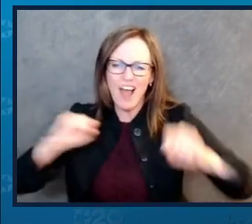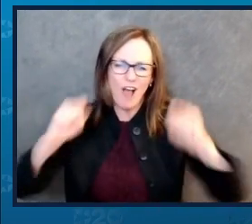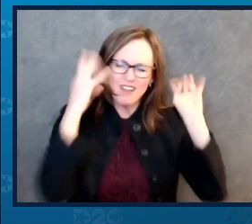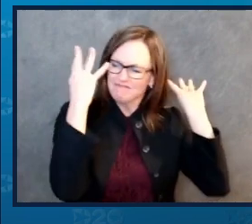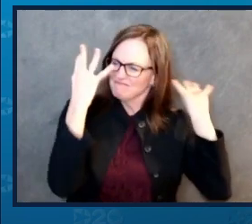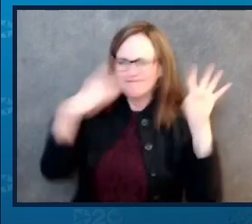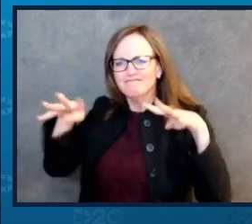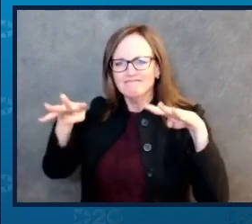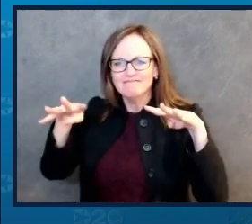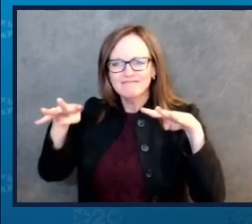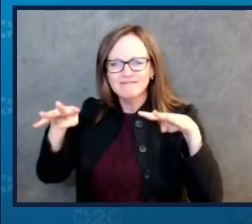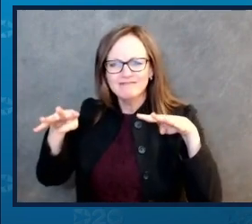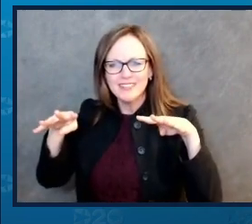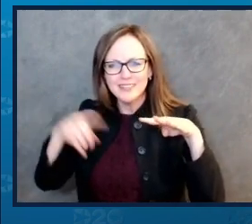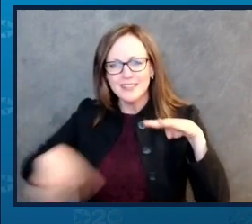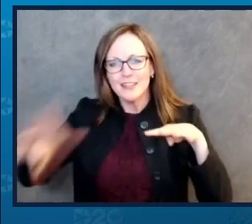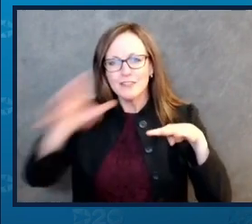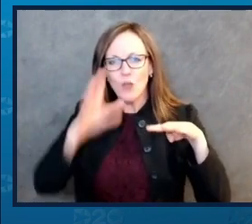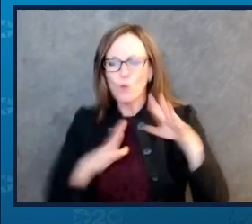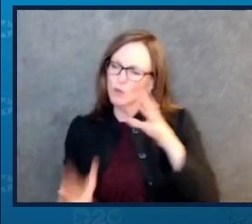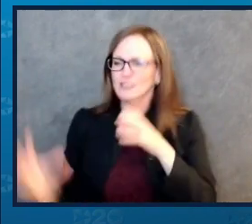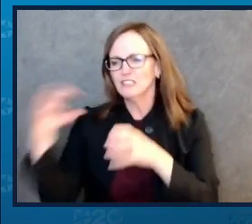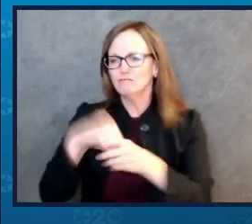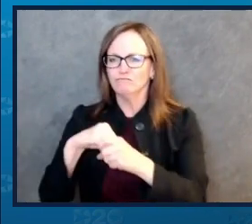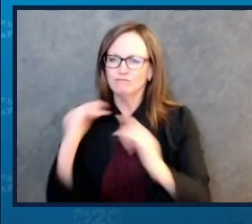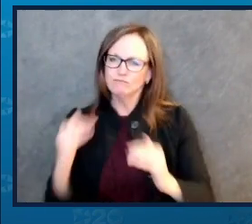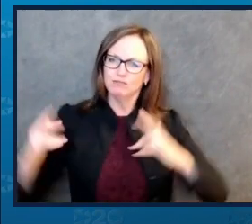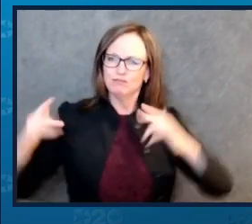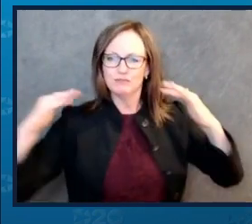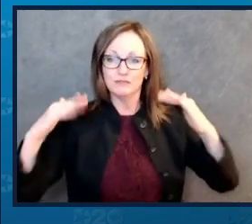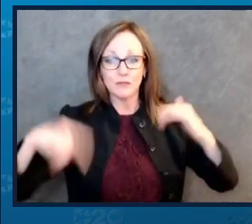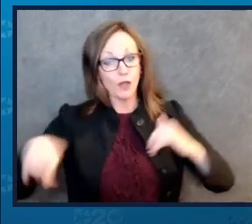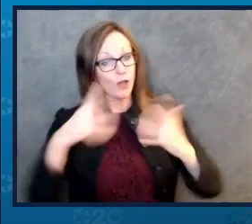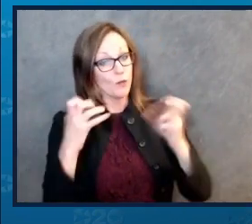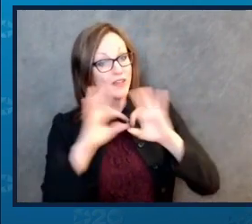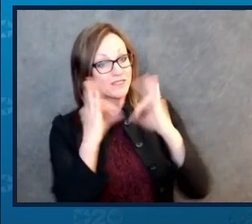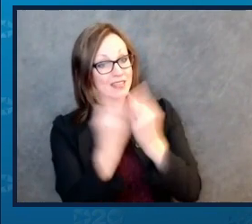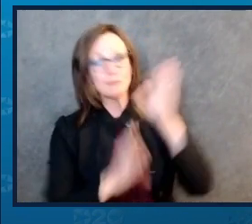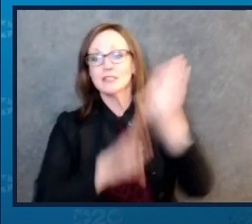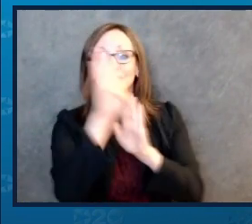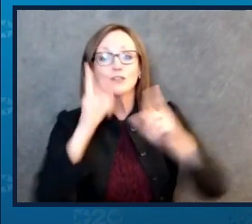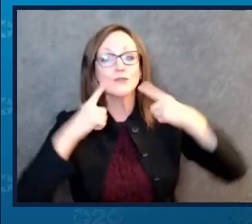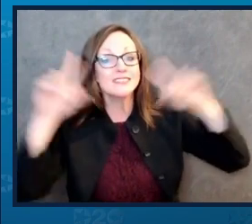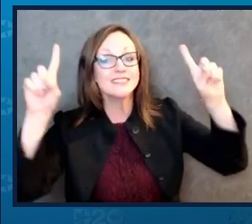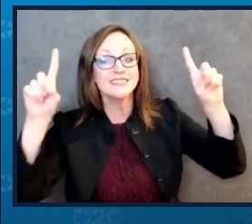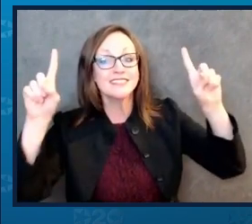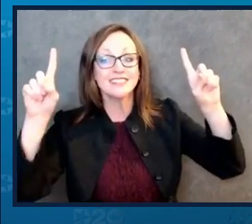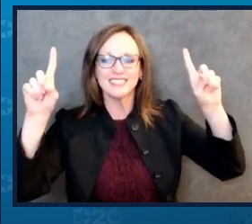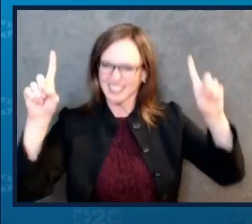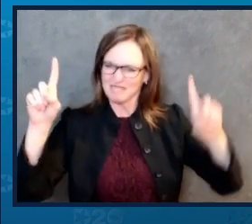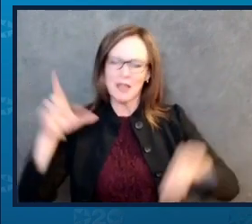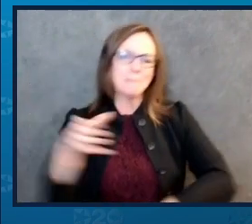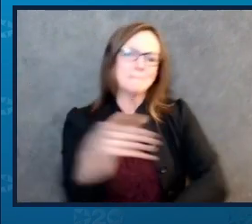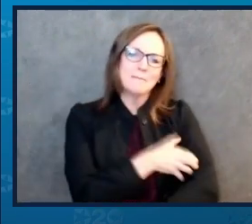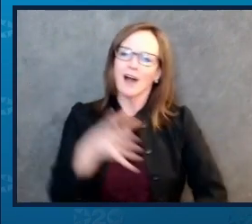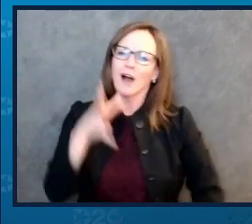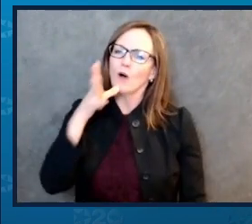LIKES TO PUBLIC OFFICE. IF WE WANT FAMILIES TO SUCCEED, WE START BY EMPOWERING